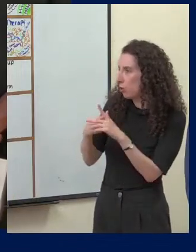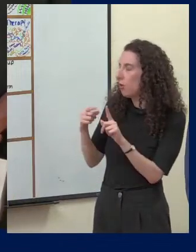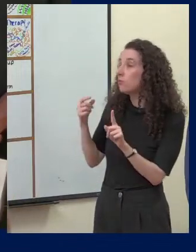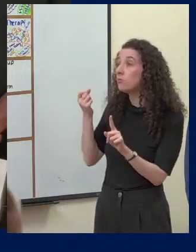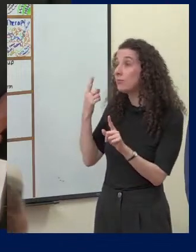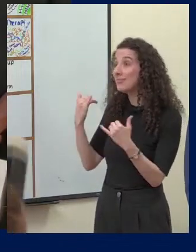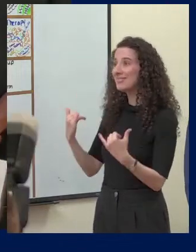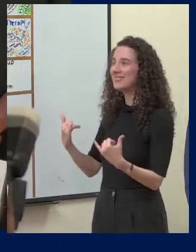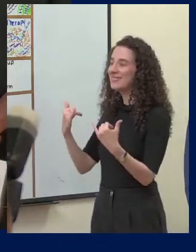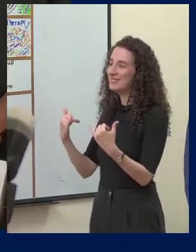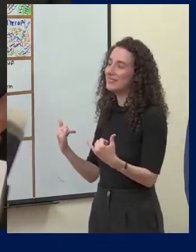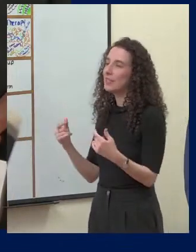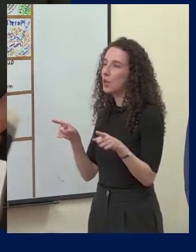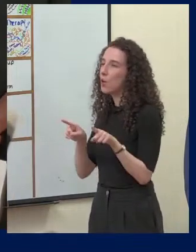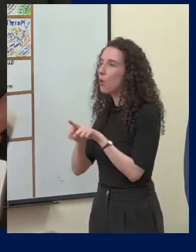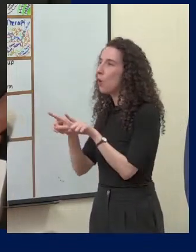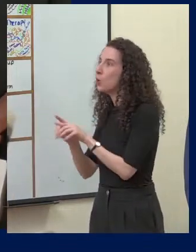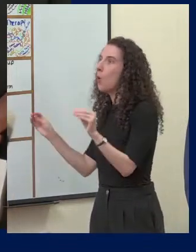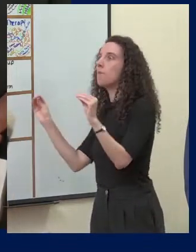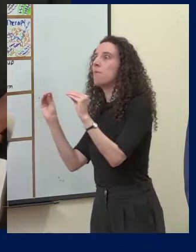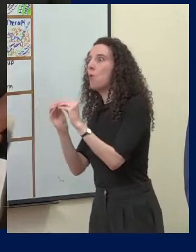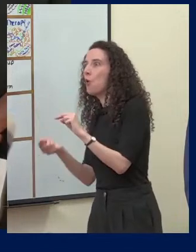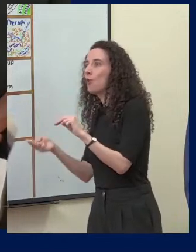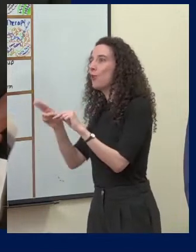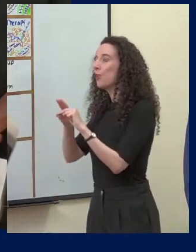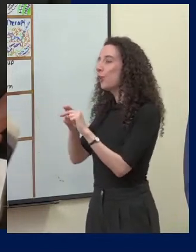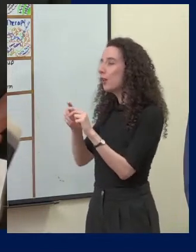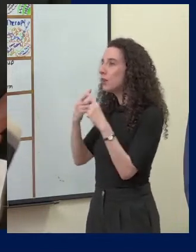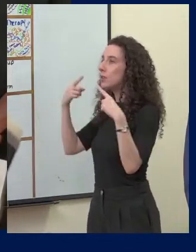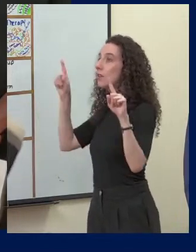that we are going to make it even more successful because we are going to reach more people